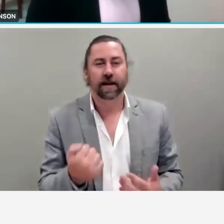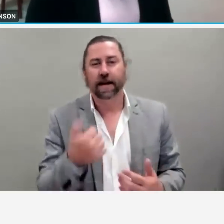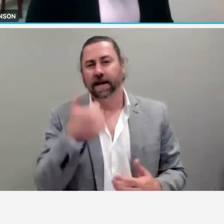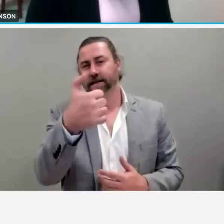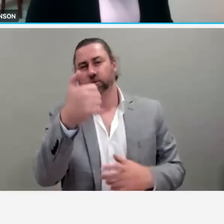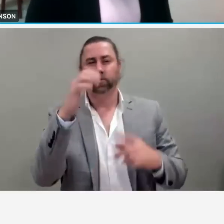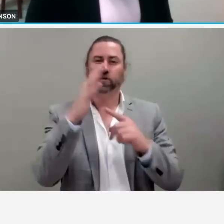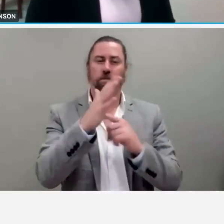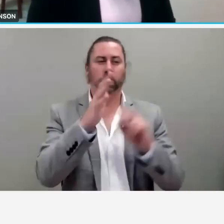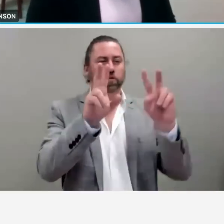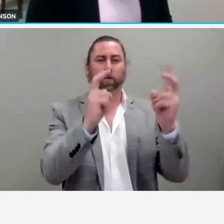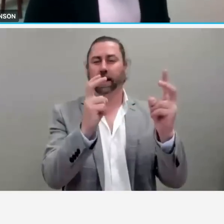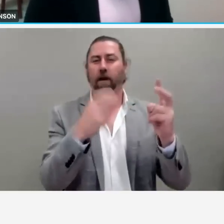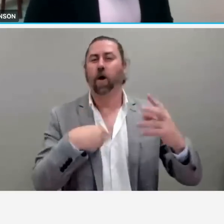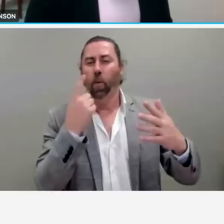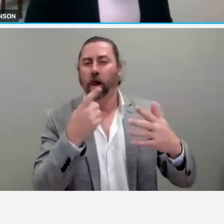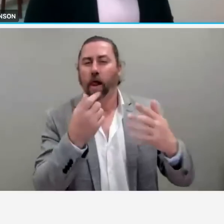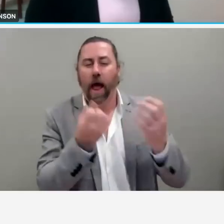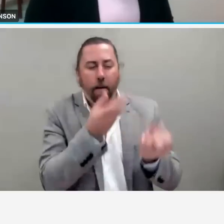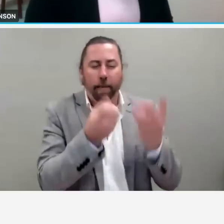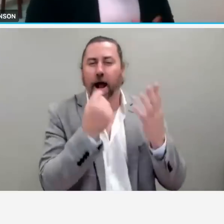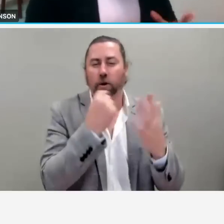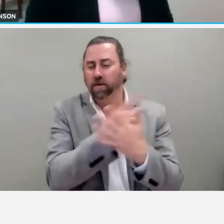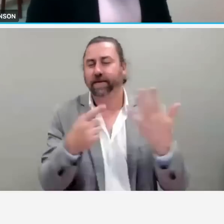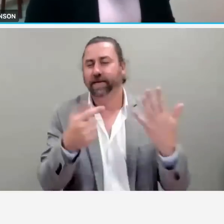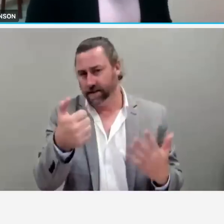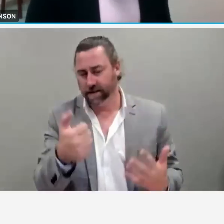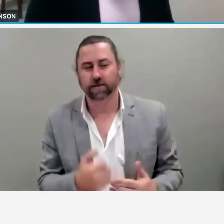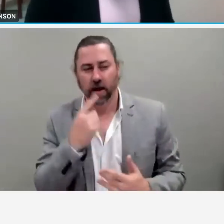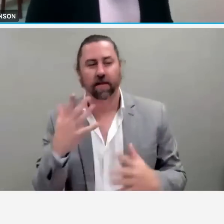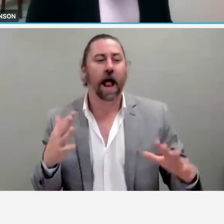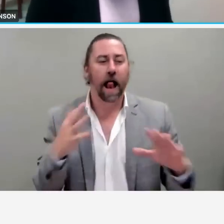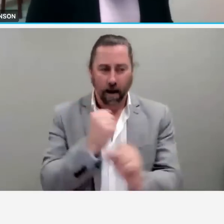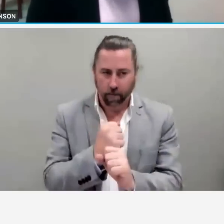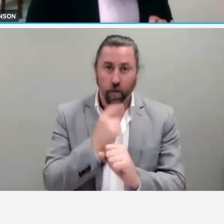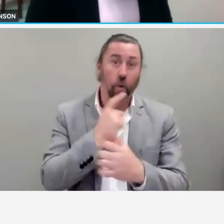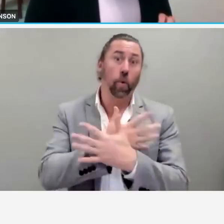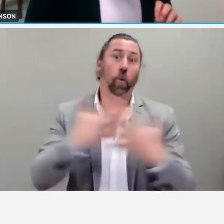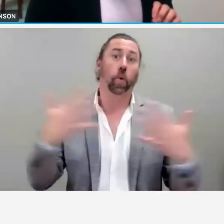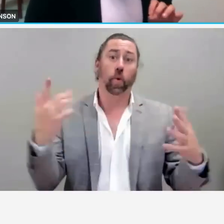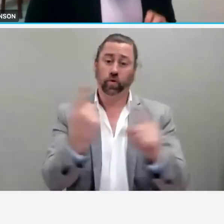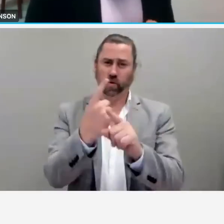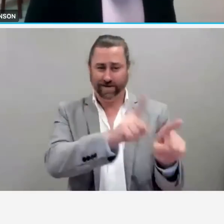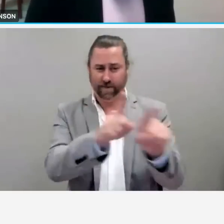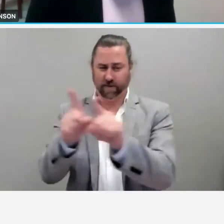in a bit more detail but just to summarise, the broad feedback that we heard was firstly the